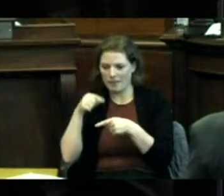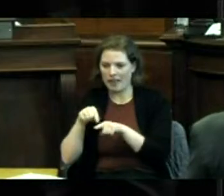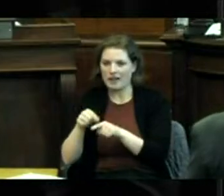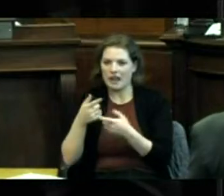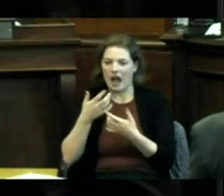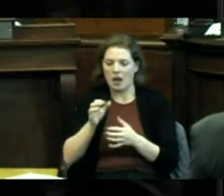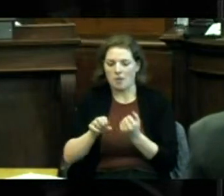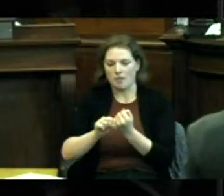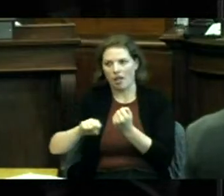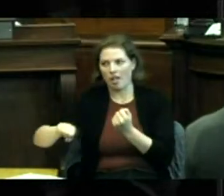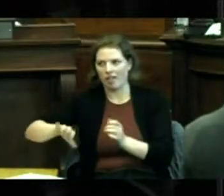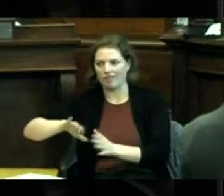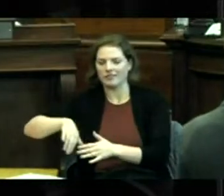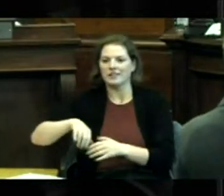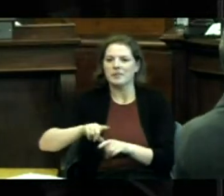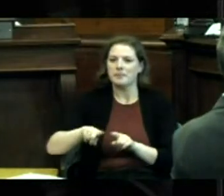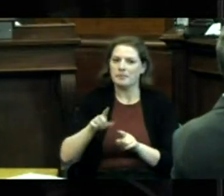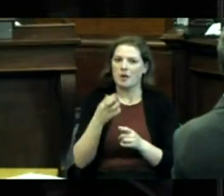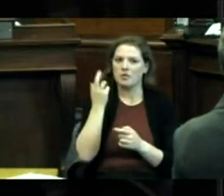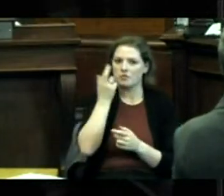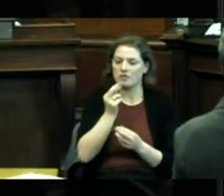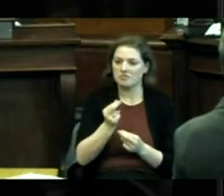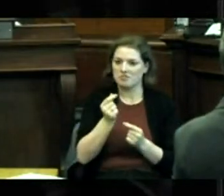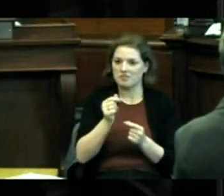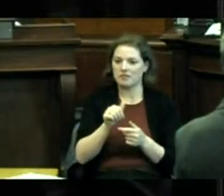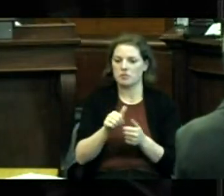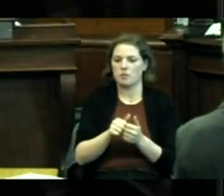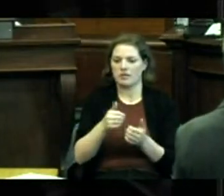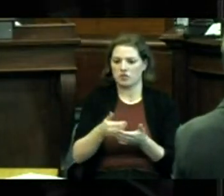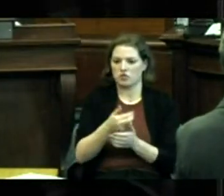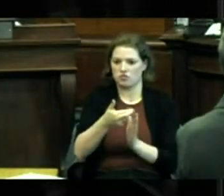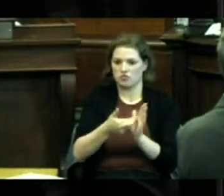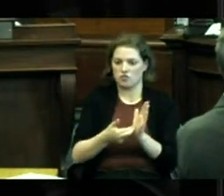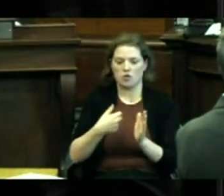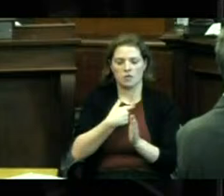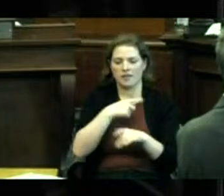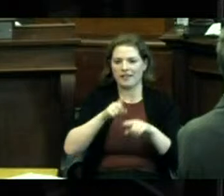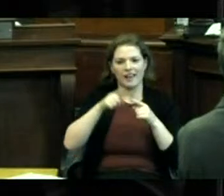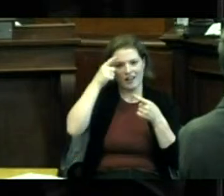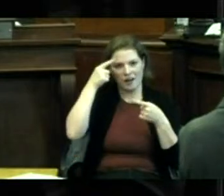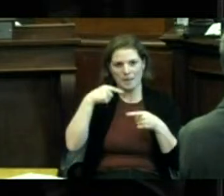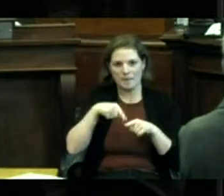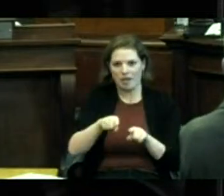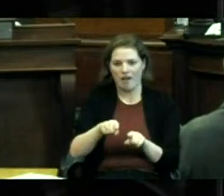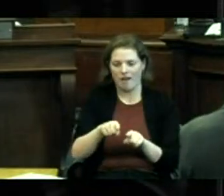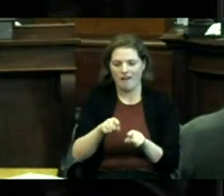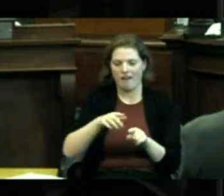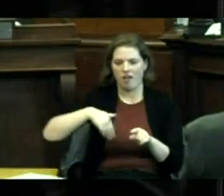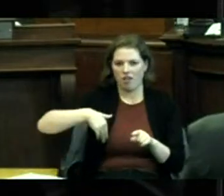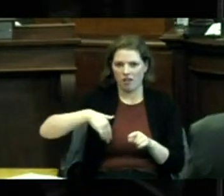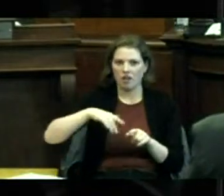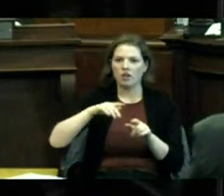for compliance. And I don't want to go off on a tangent, but we did some evaluations right away